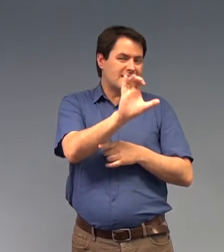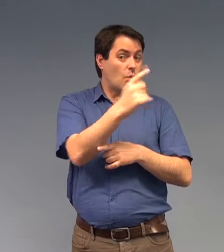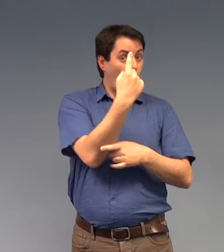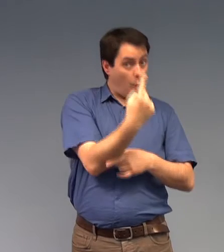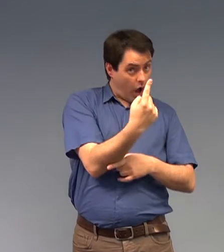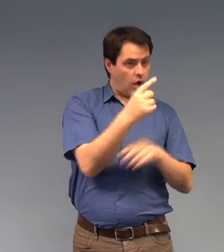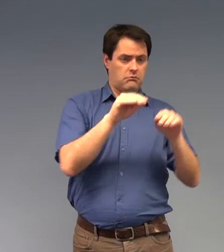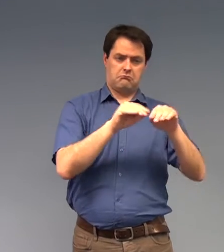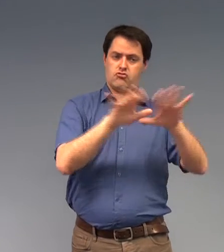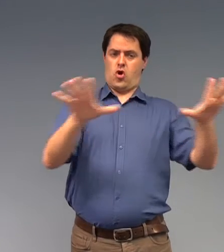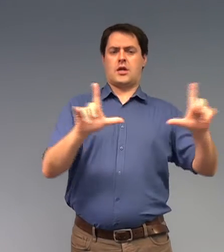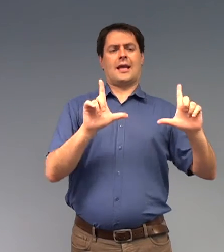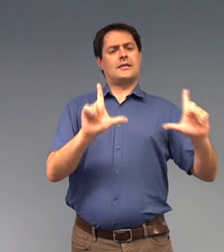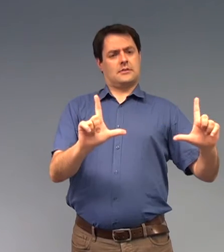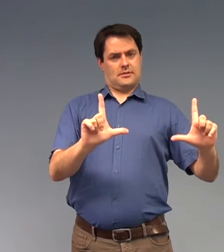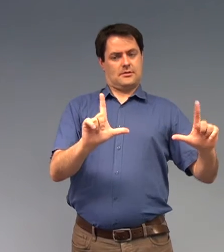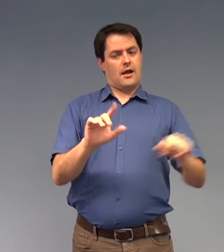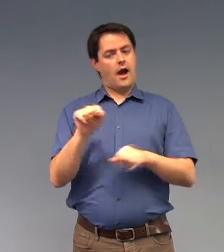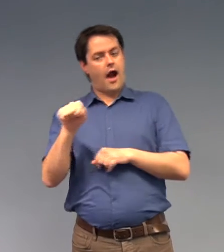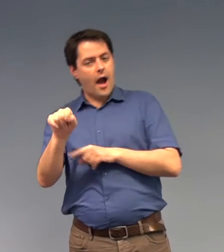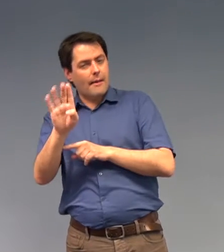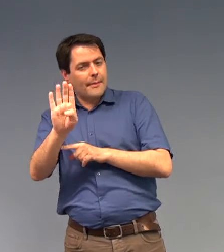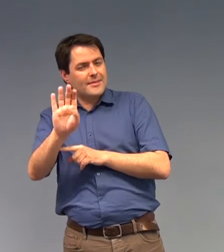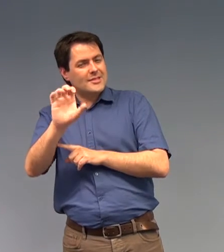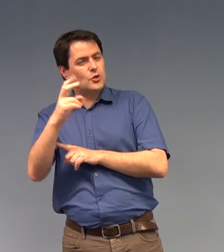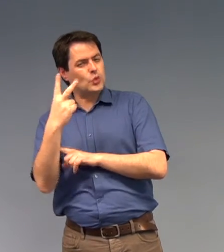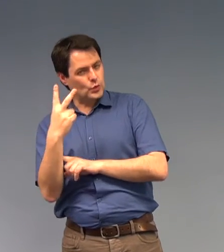And the queen is broadcast on BBC1.